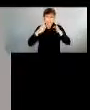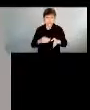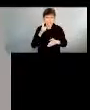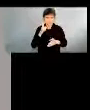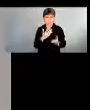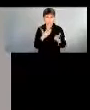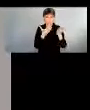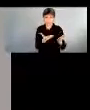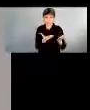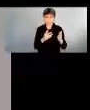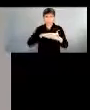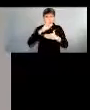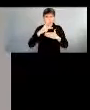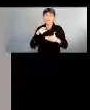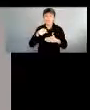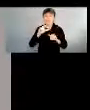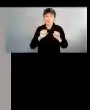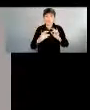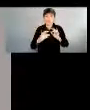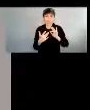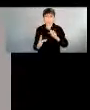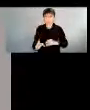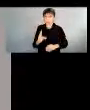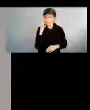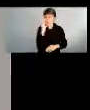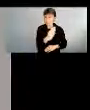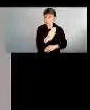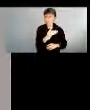out to me directly if you have any questions or need support applying.